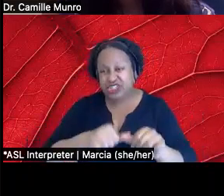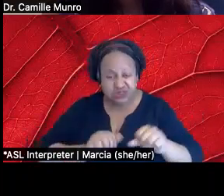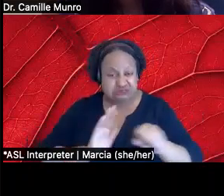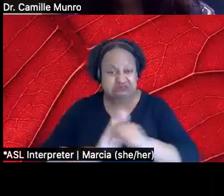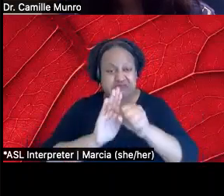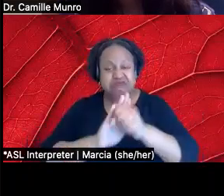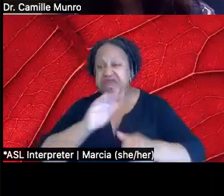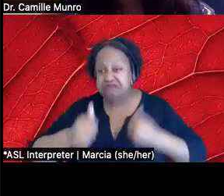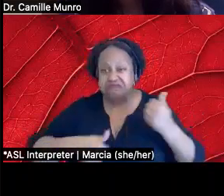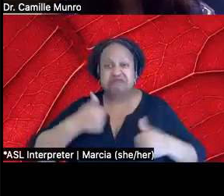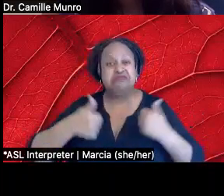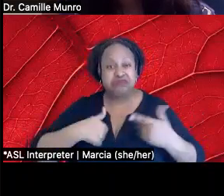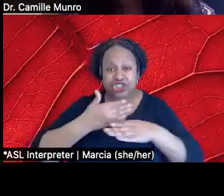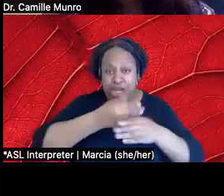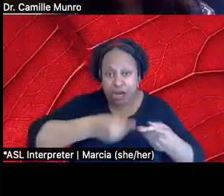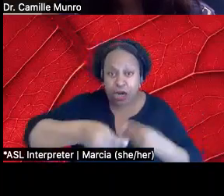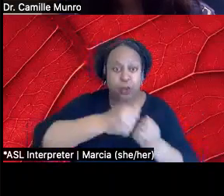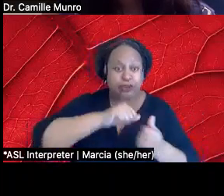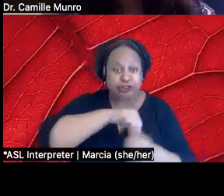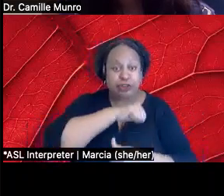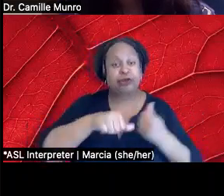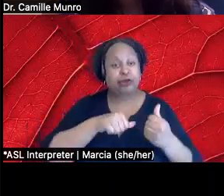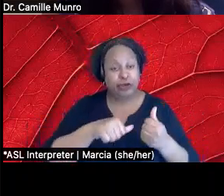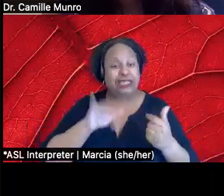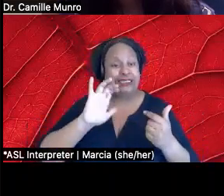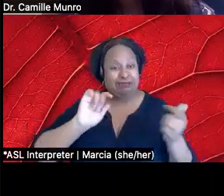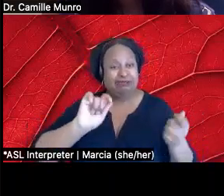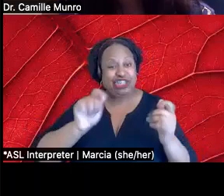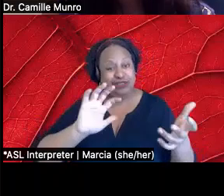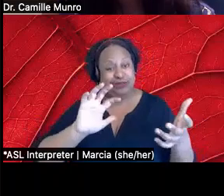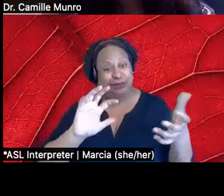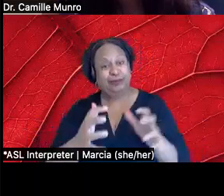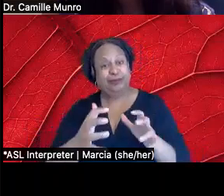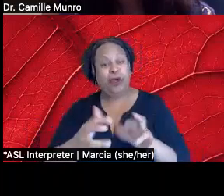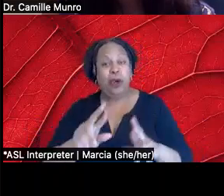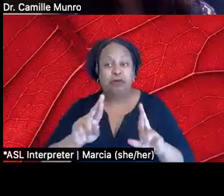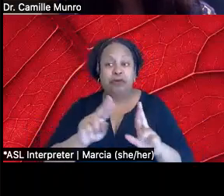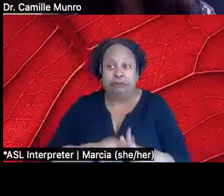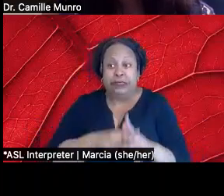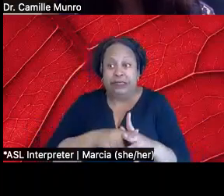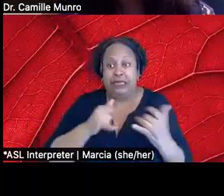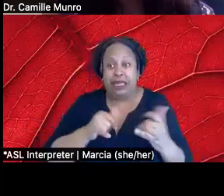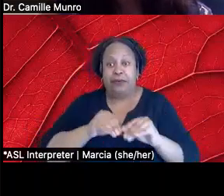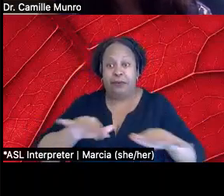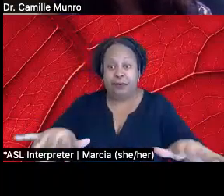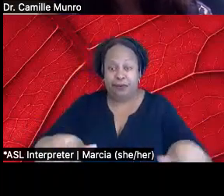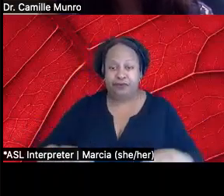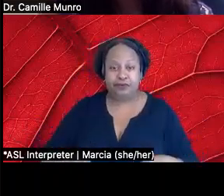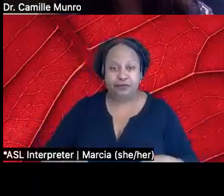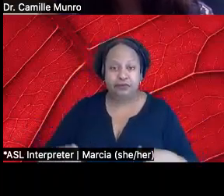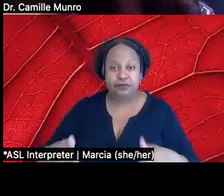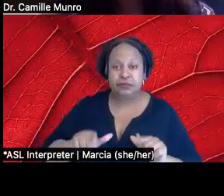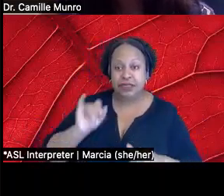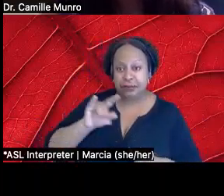So hopefully we're kind of at the beginning of the changing, changing time. Change in medicine is very, very slow.